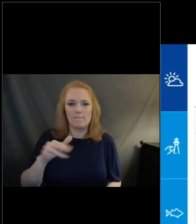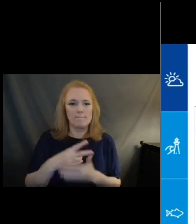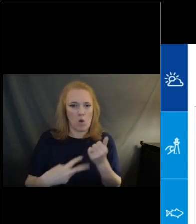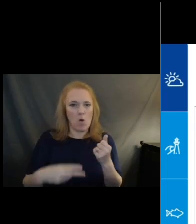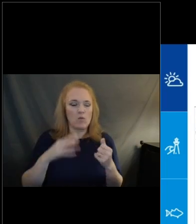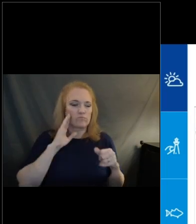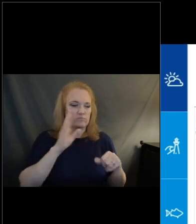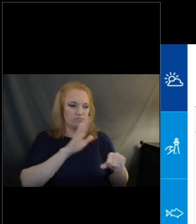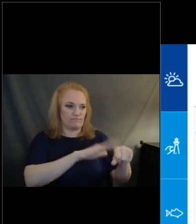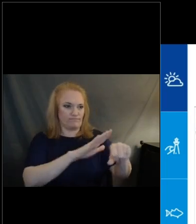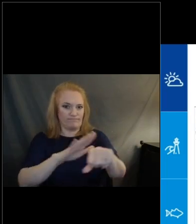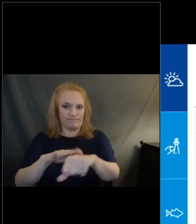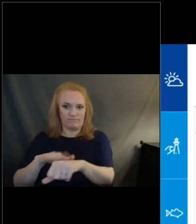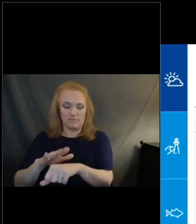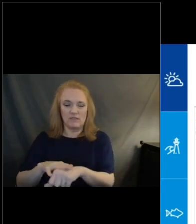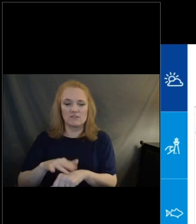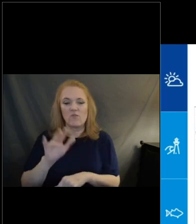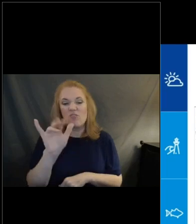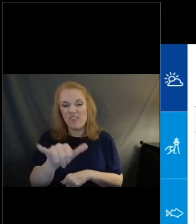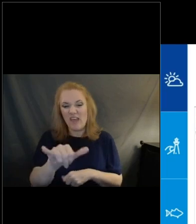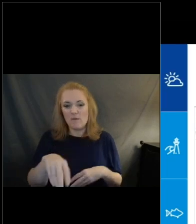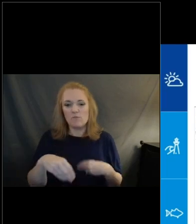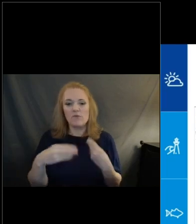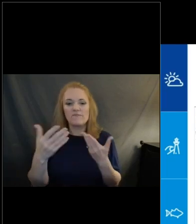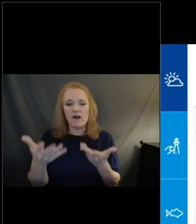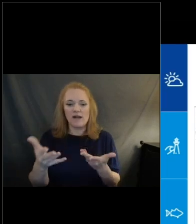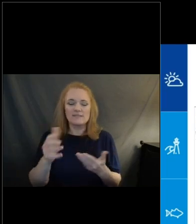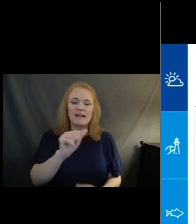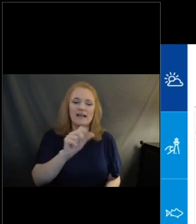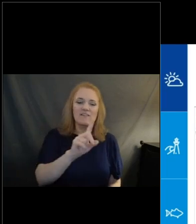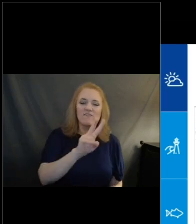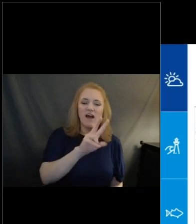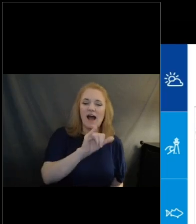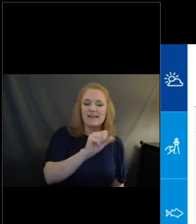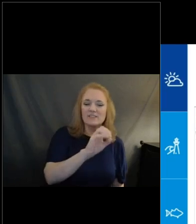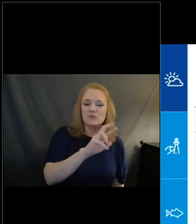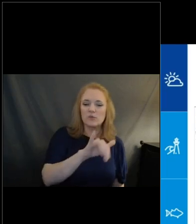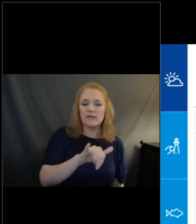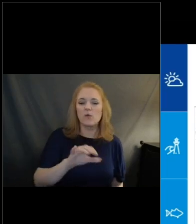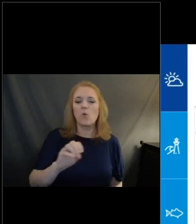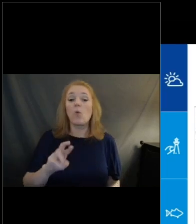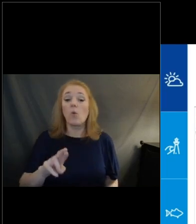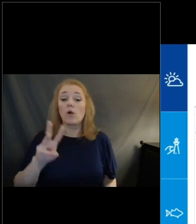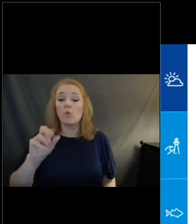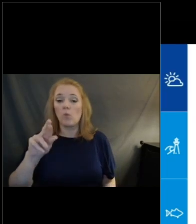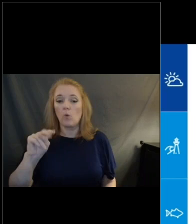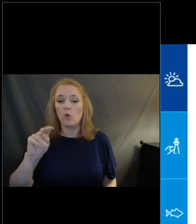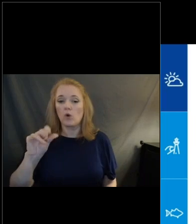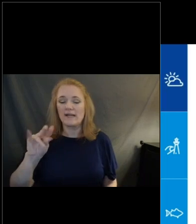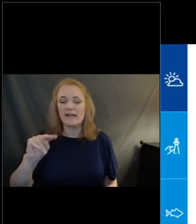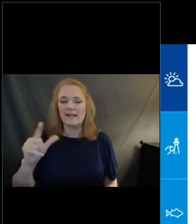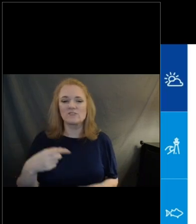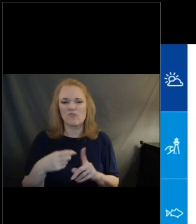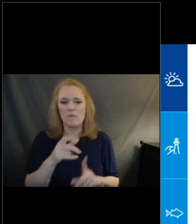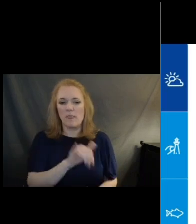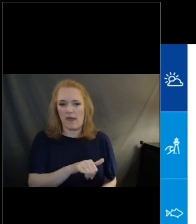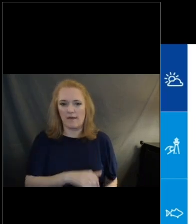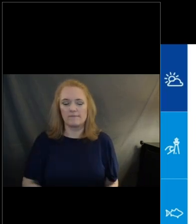this provides a heads up as to where you may see advisories or warnings in the days ahead.